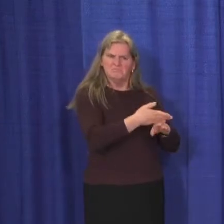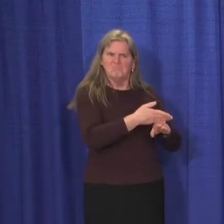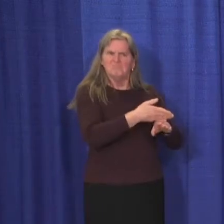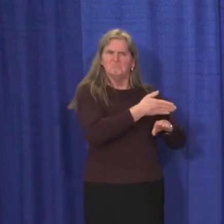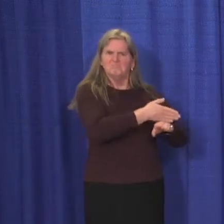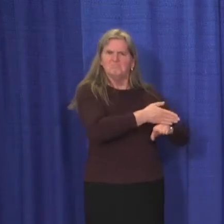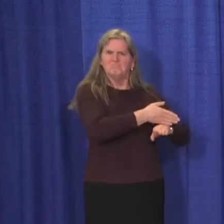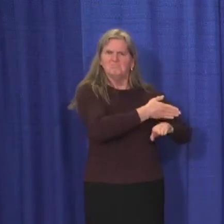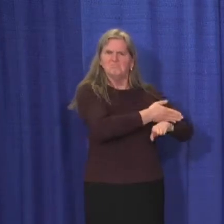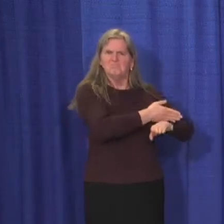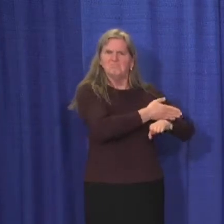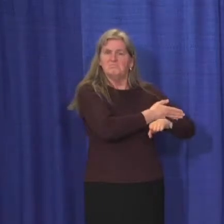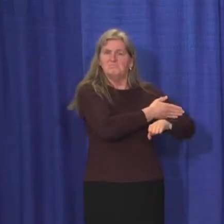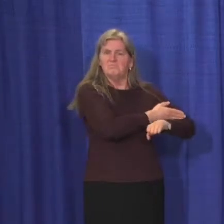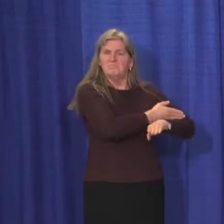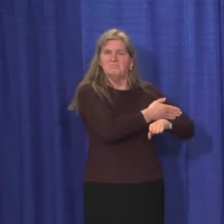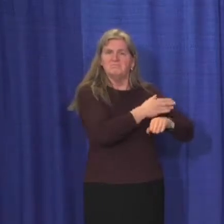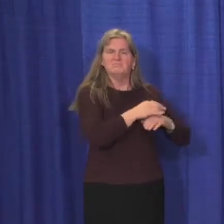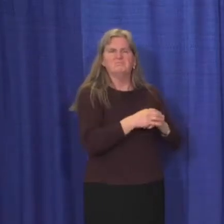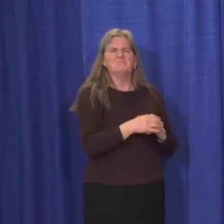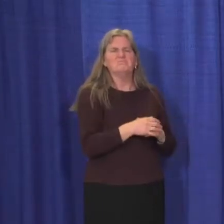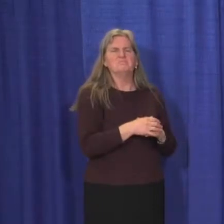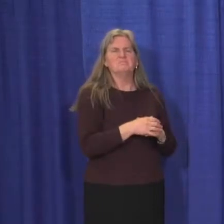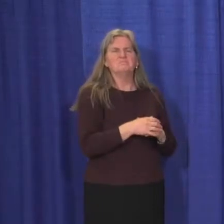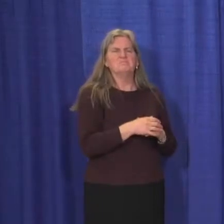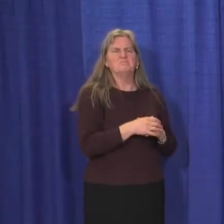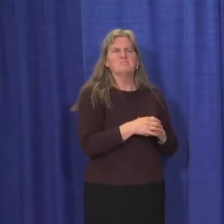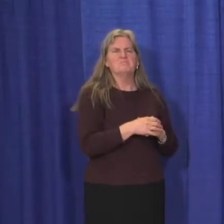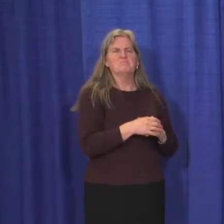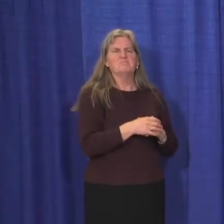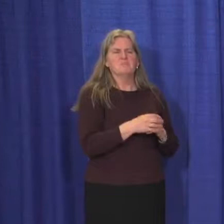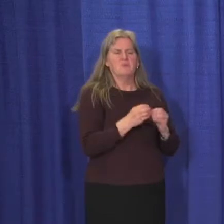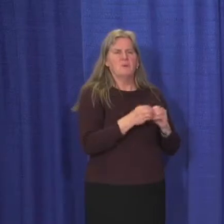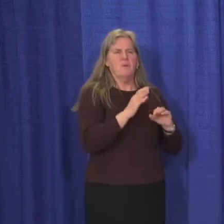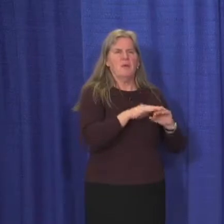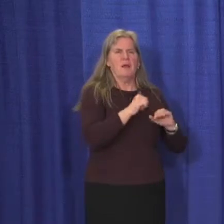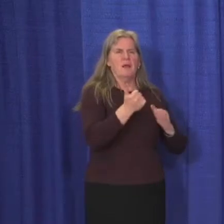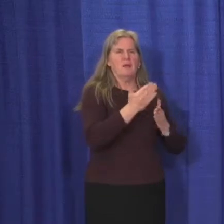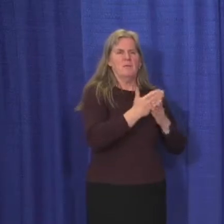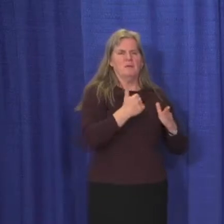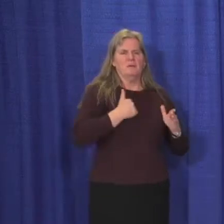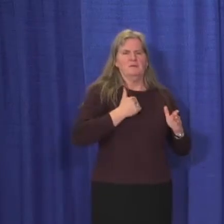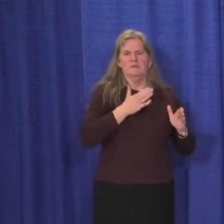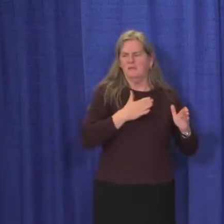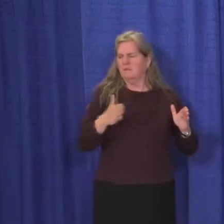improve and that is ahead of many of the other major